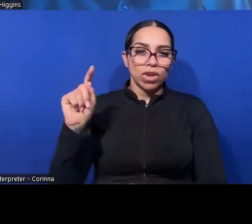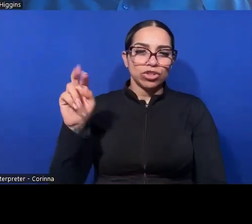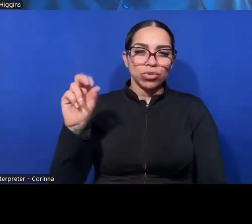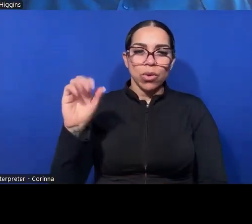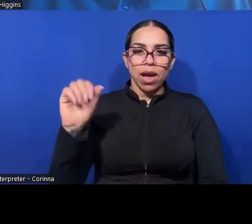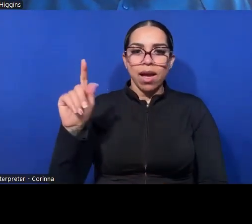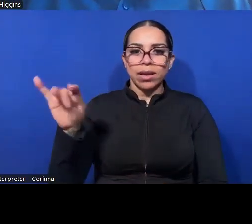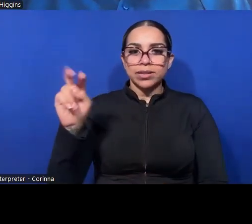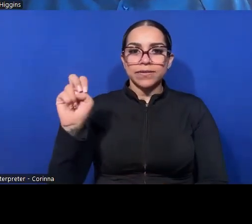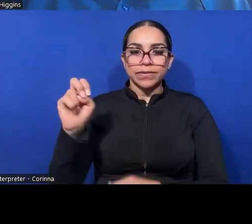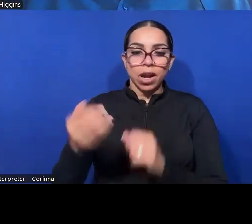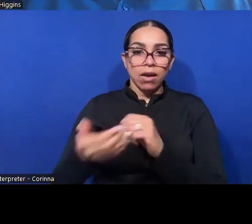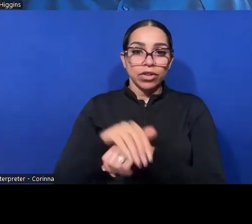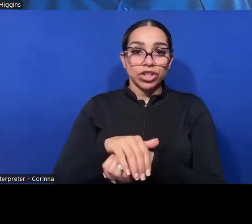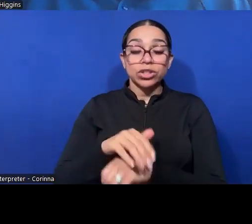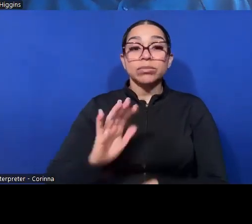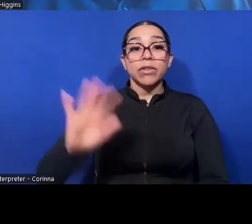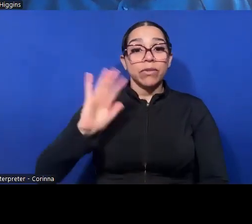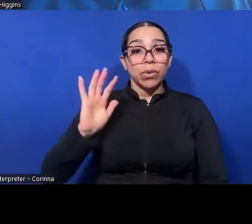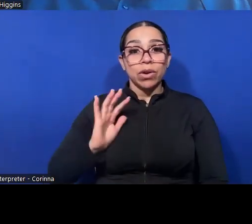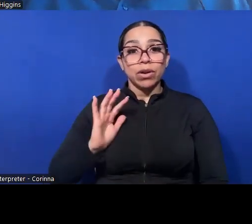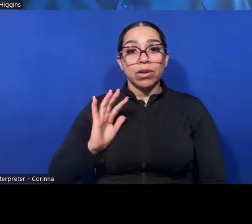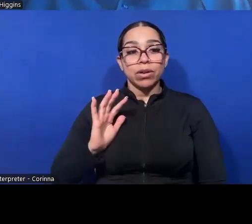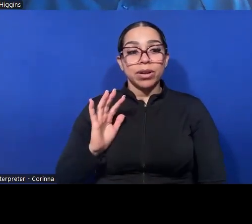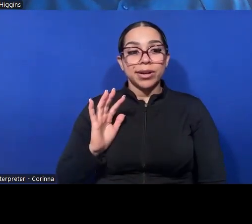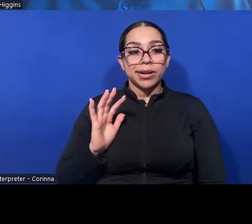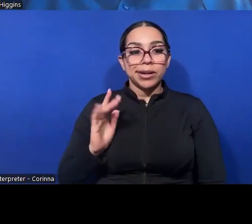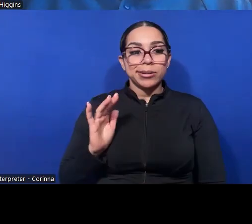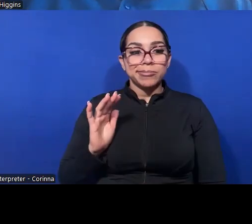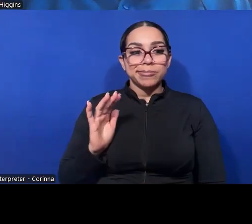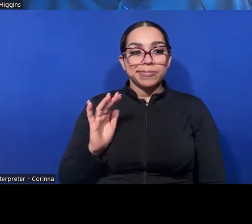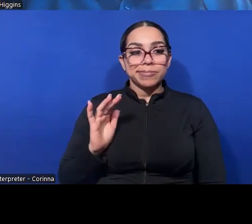retroactive coverage was, three months from application.